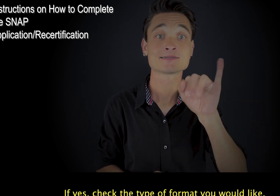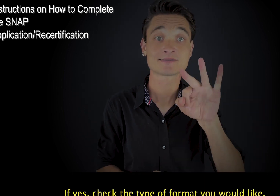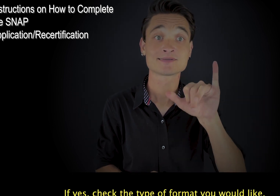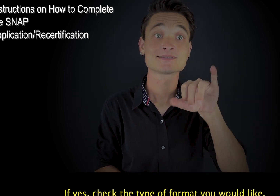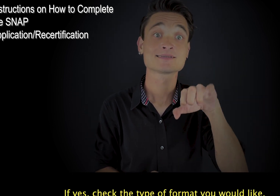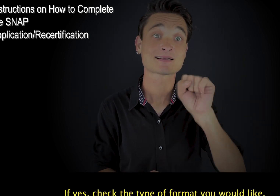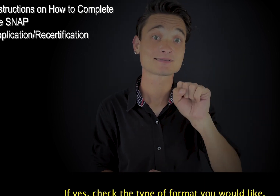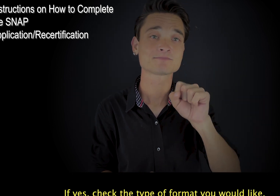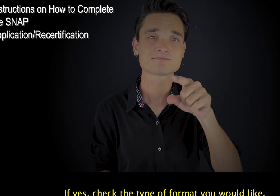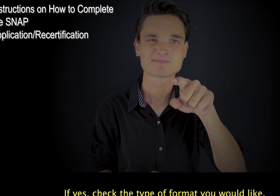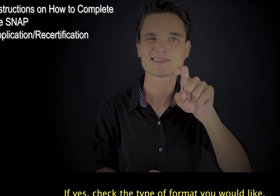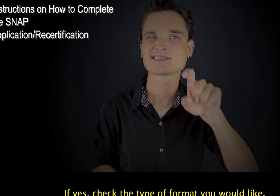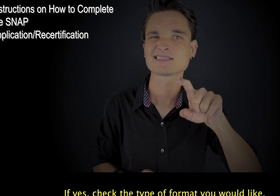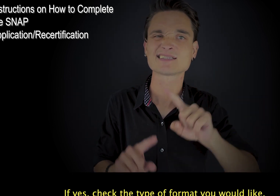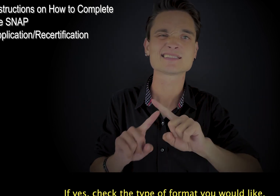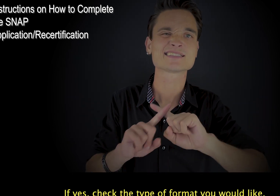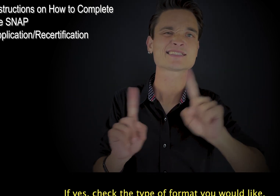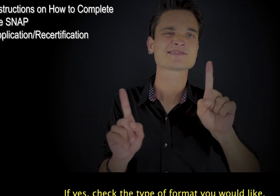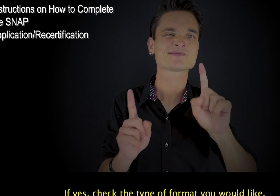If yes, check the type of format you would like.